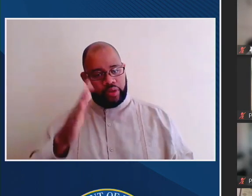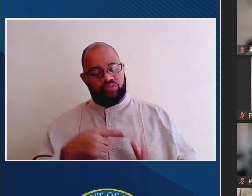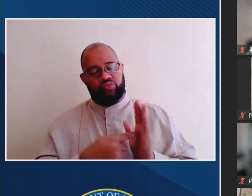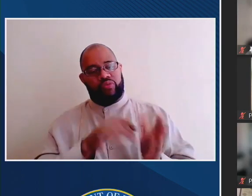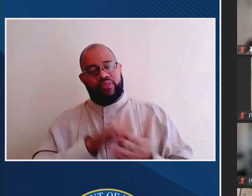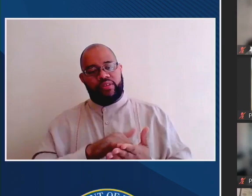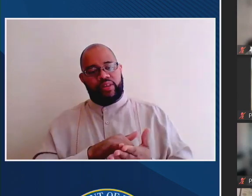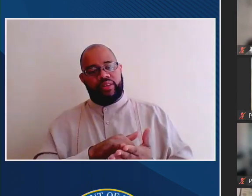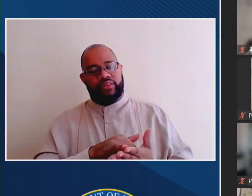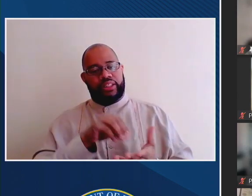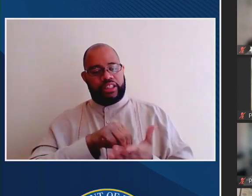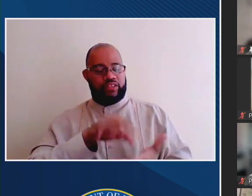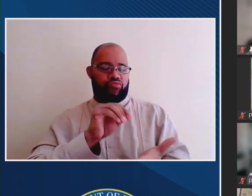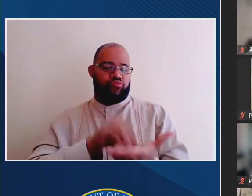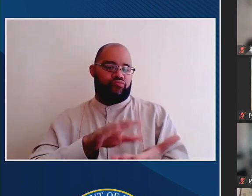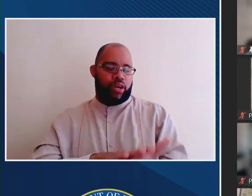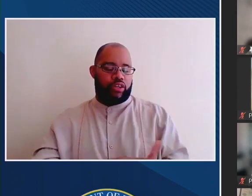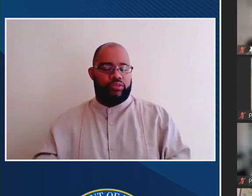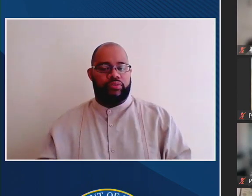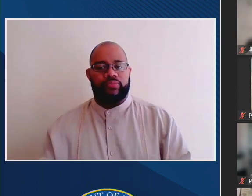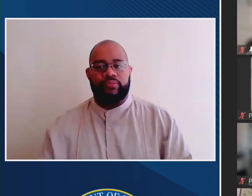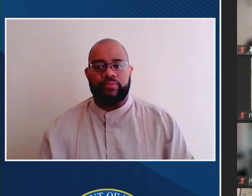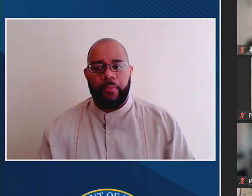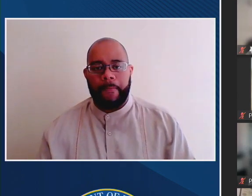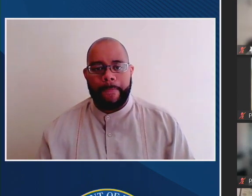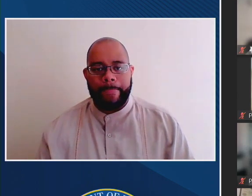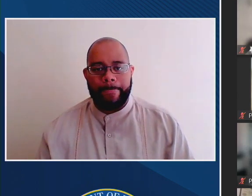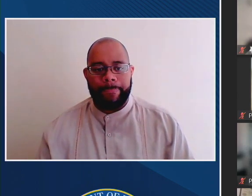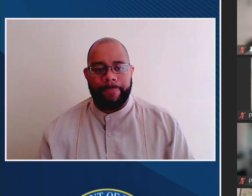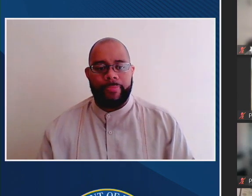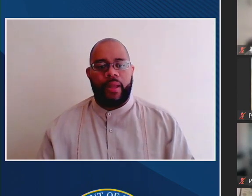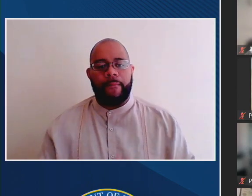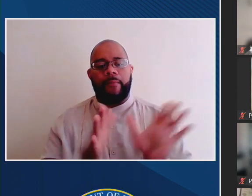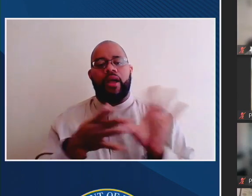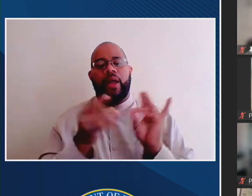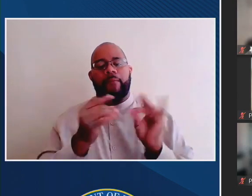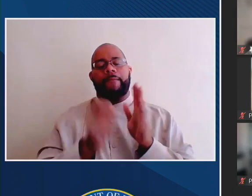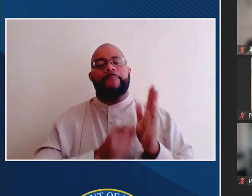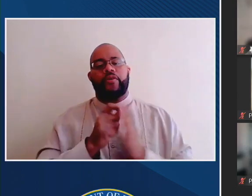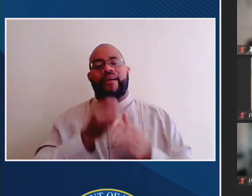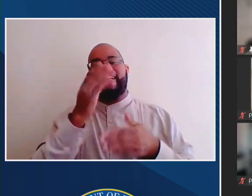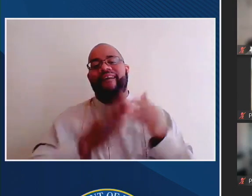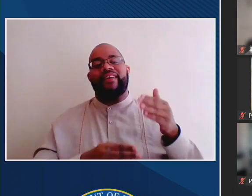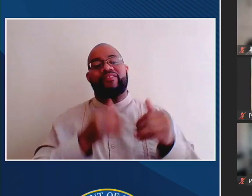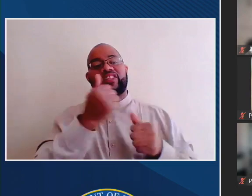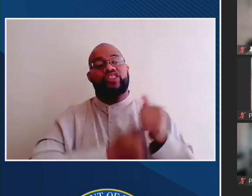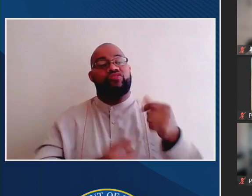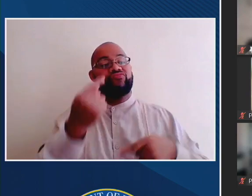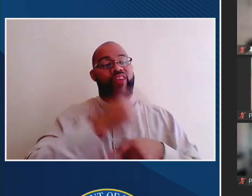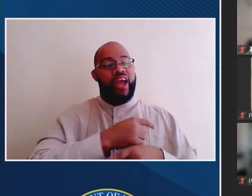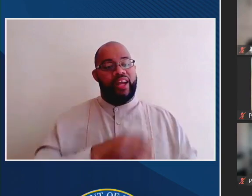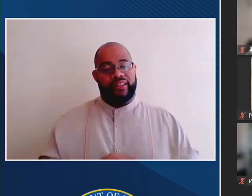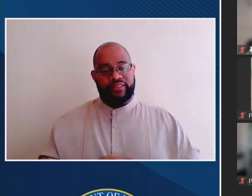records. Public comment period. At the end of each day, that the main